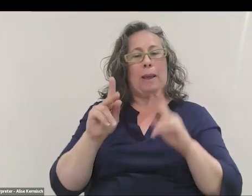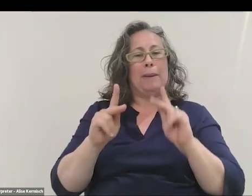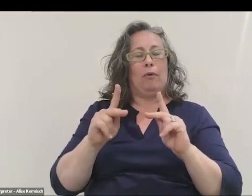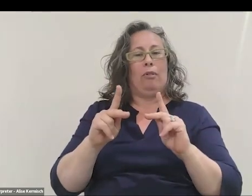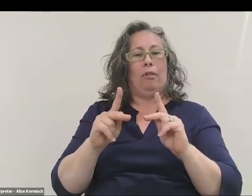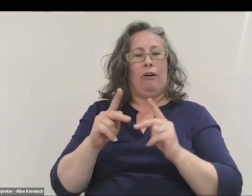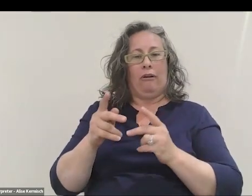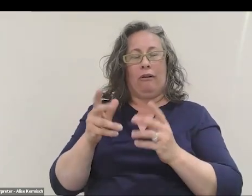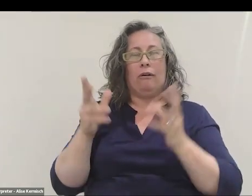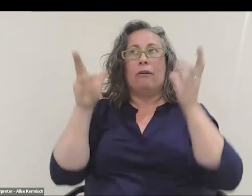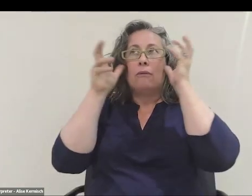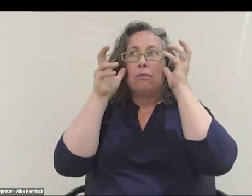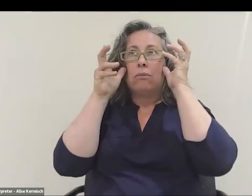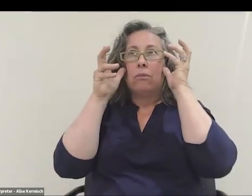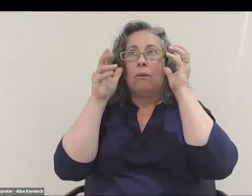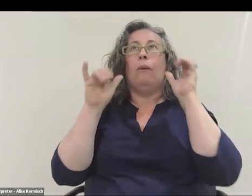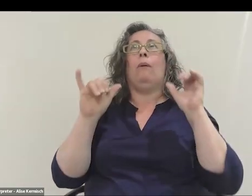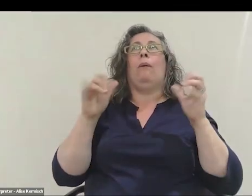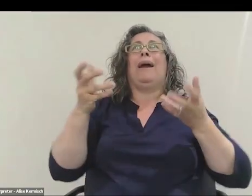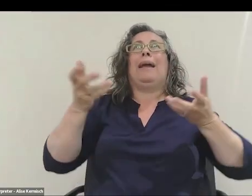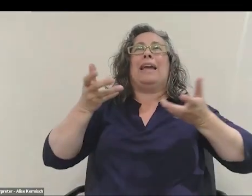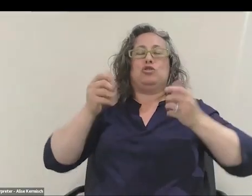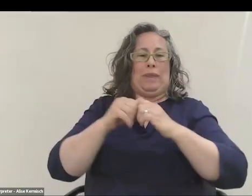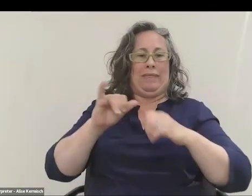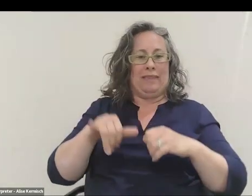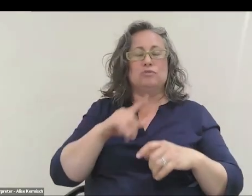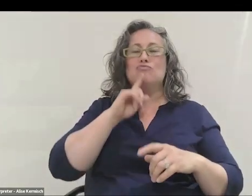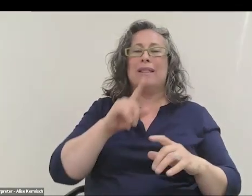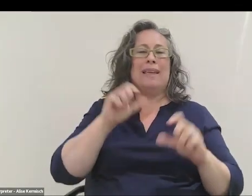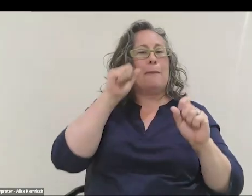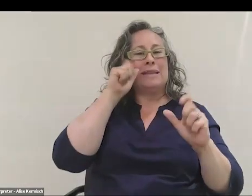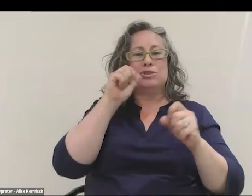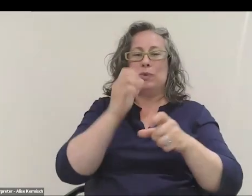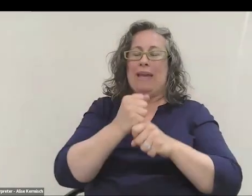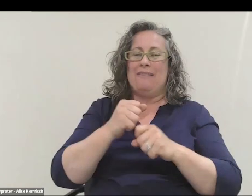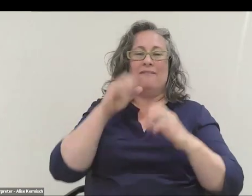It's really awesome to get these photos and get feedback from people saying how it impacted them